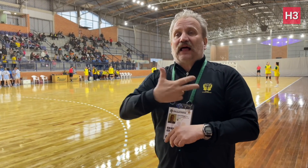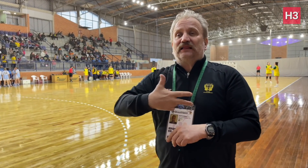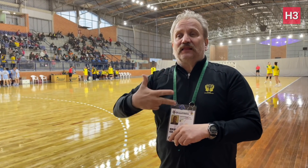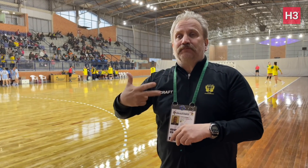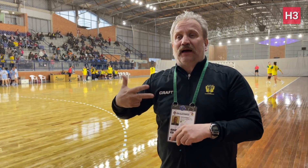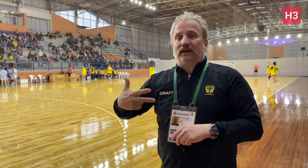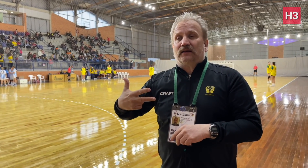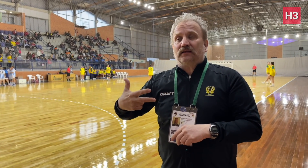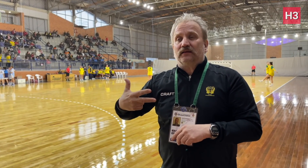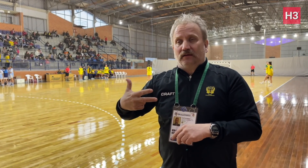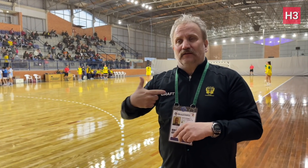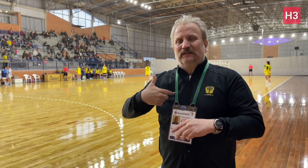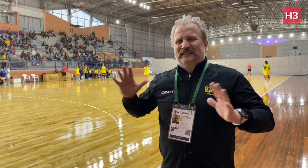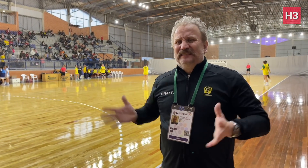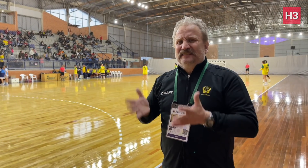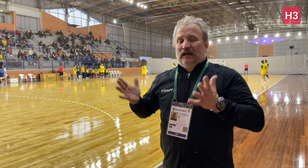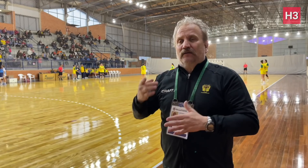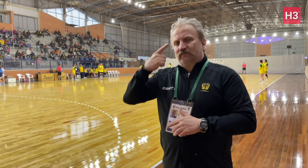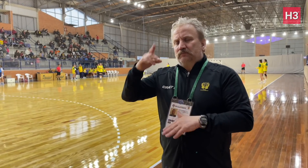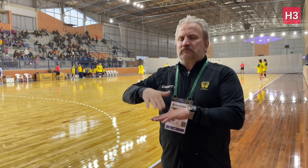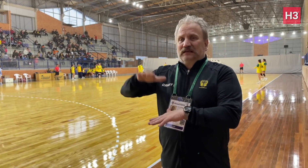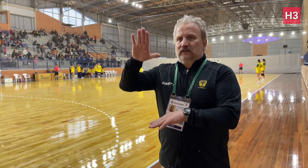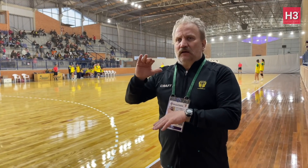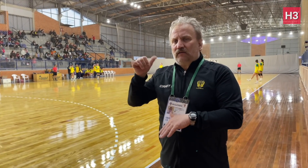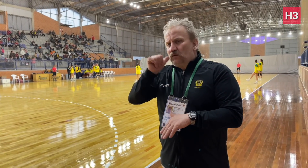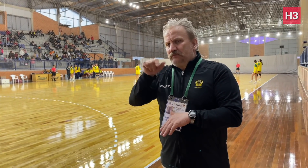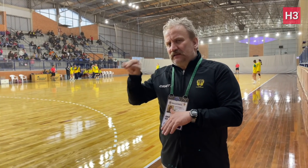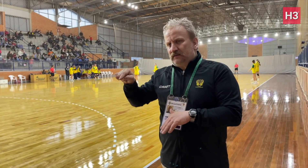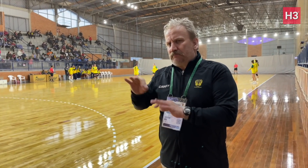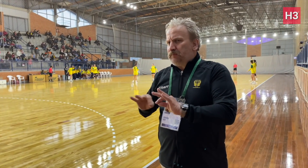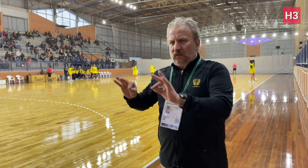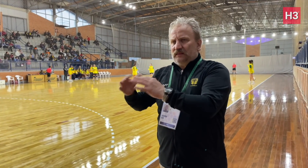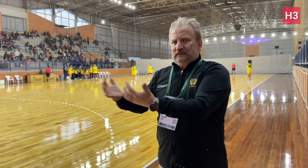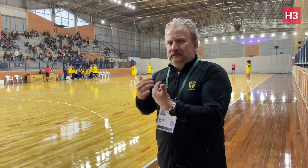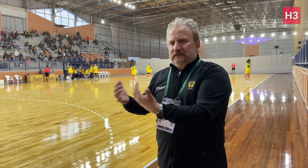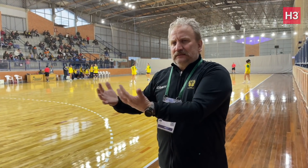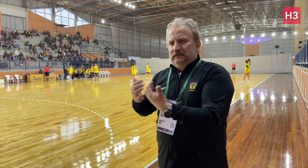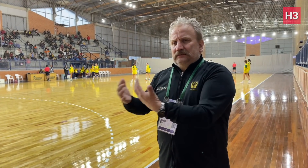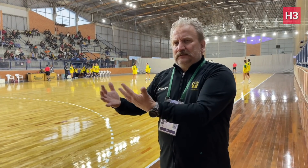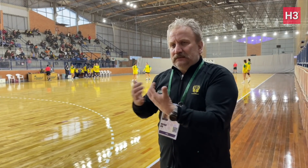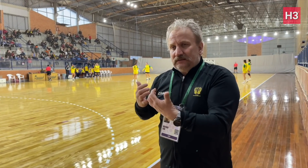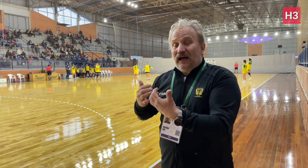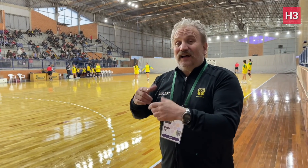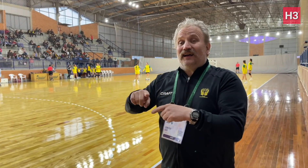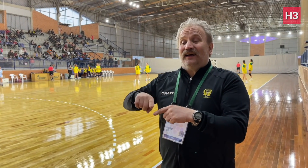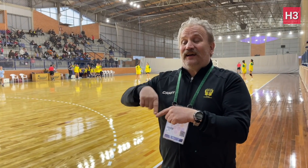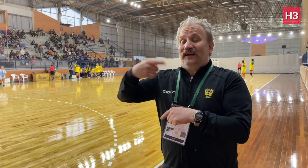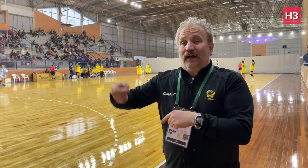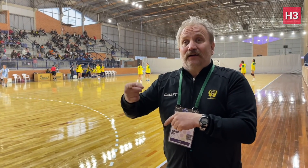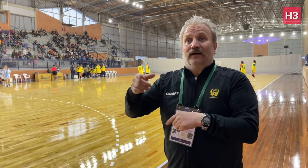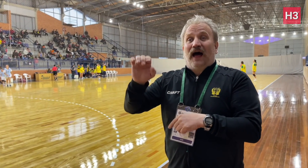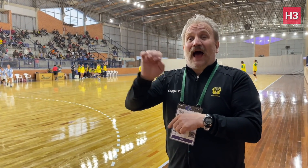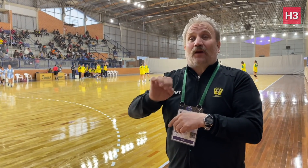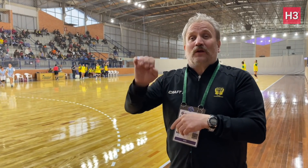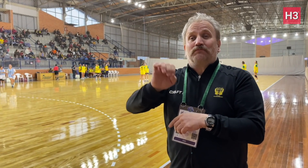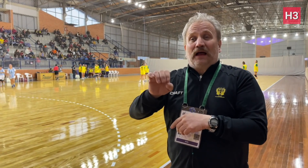I encourage the Women teams to keep on training and competing. The European Handball Championship